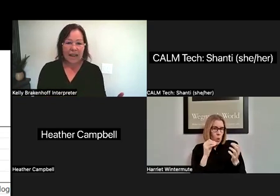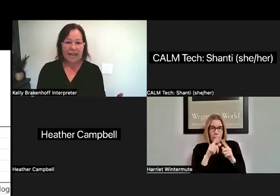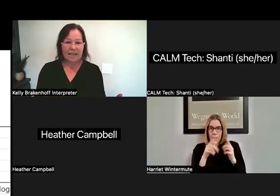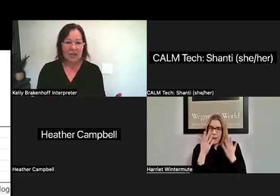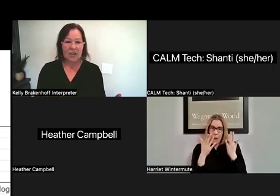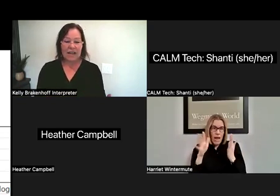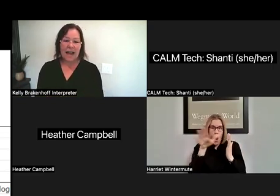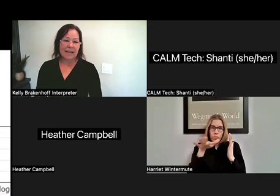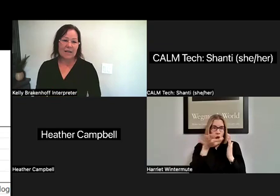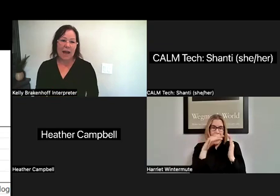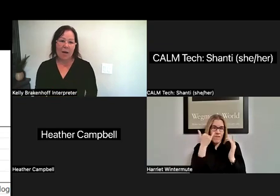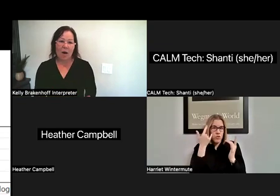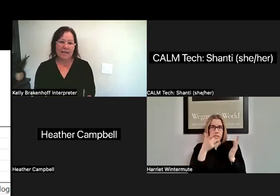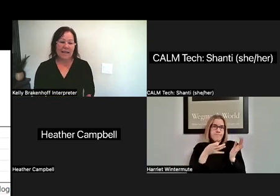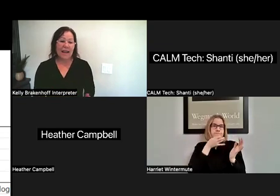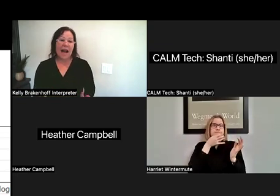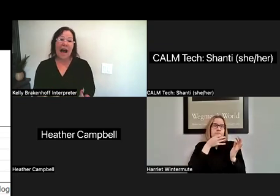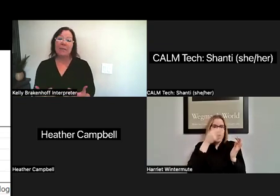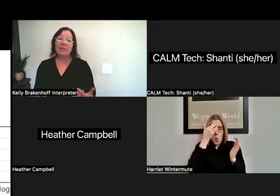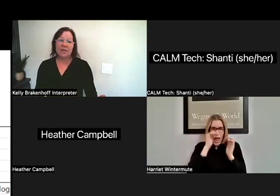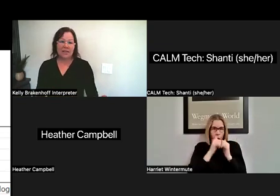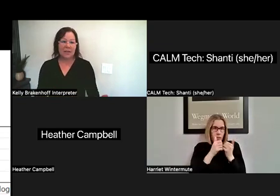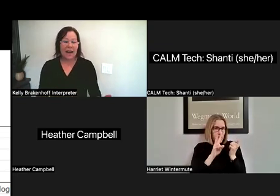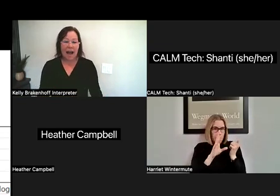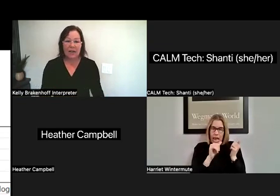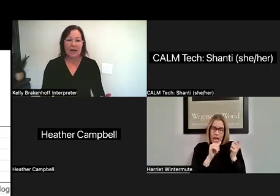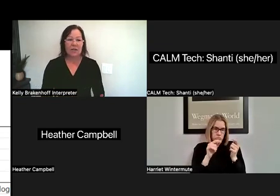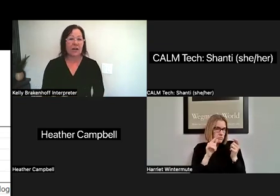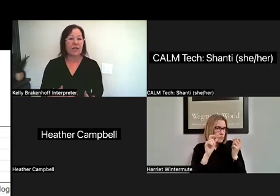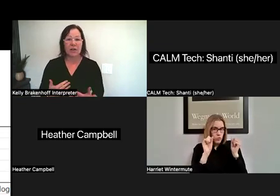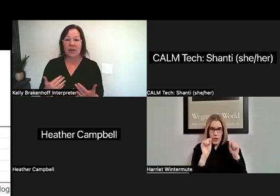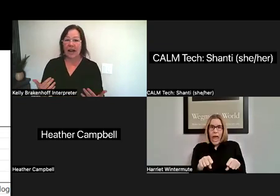it to look exactly the way I wanted. I'm sure there is something out there or if you're an